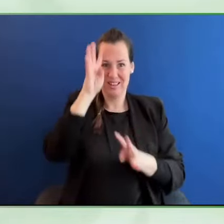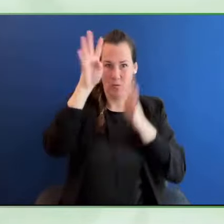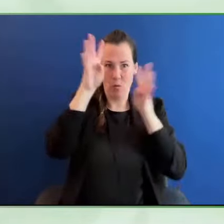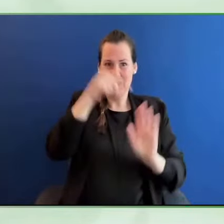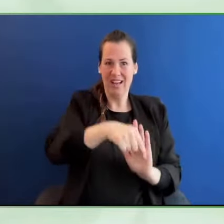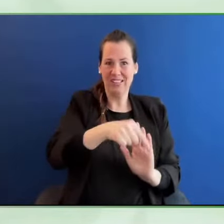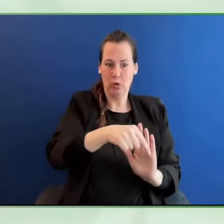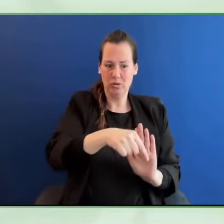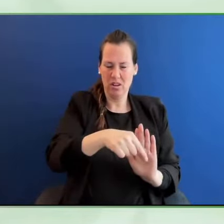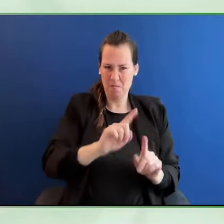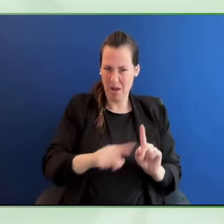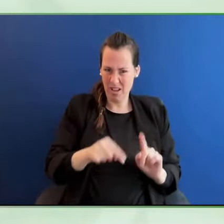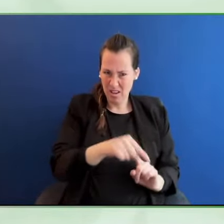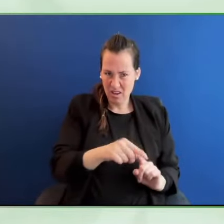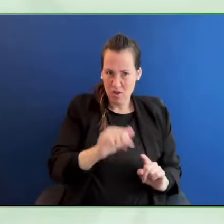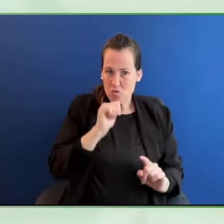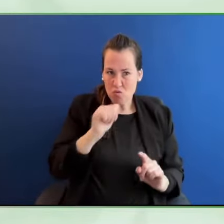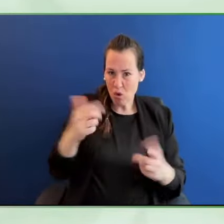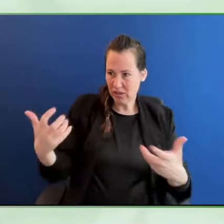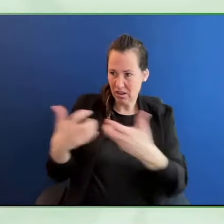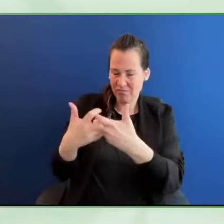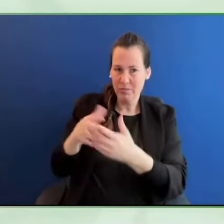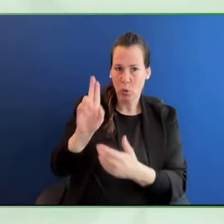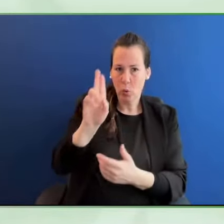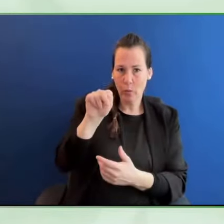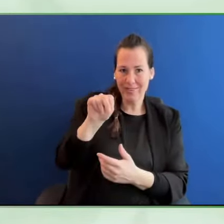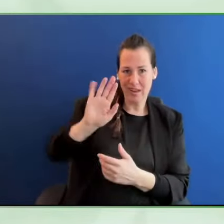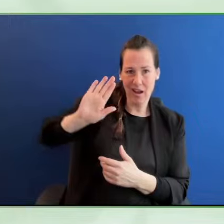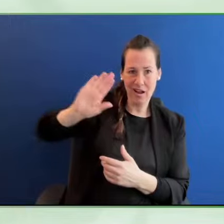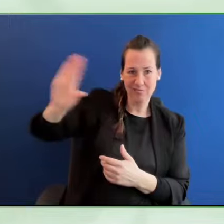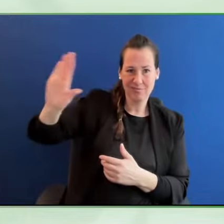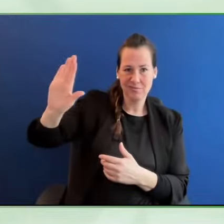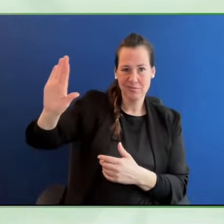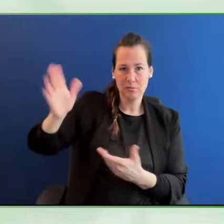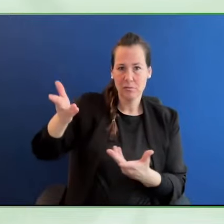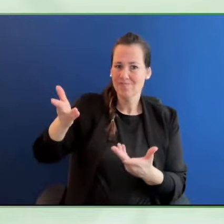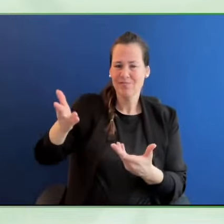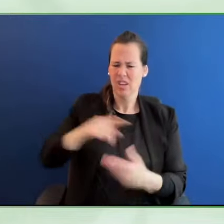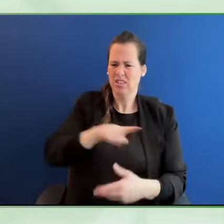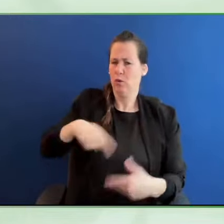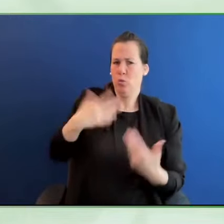Tell us how you trickle down your information I know you run two conventions